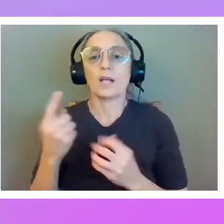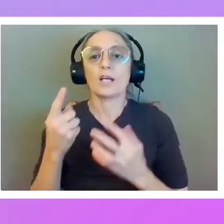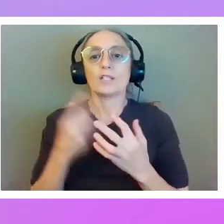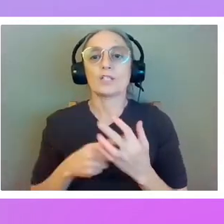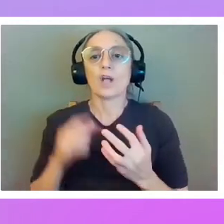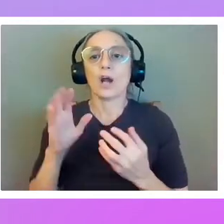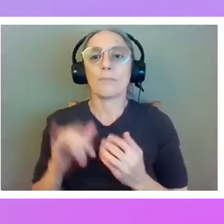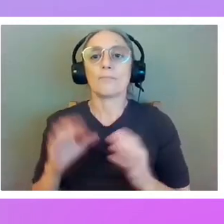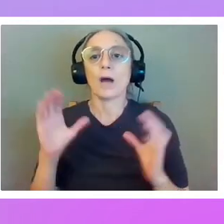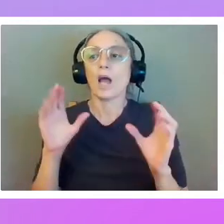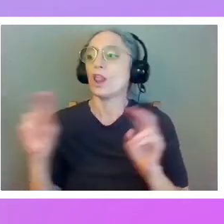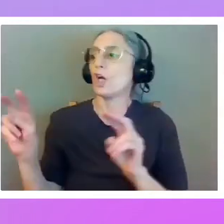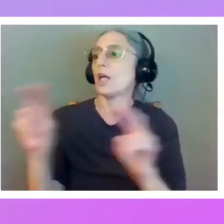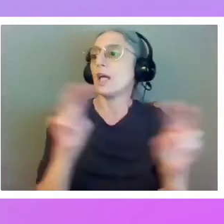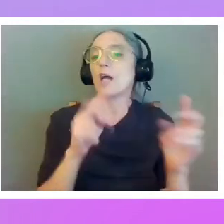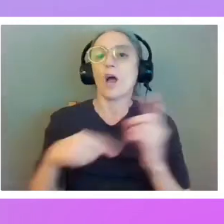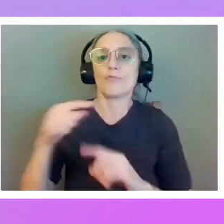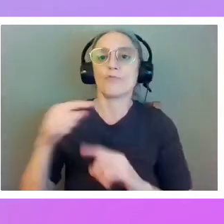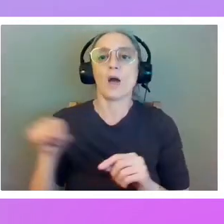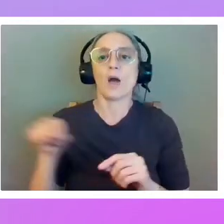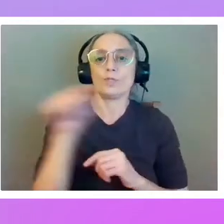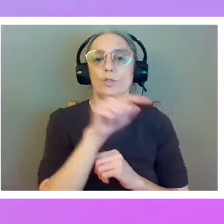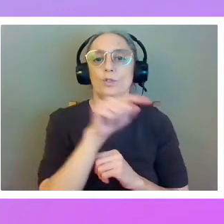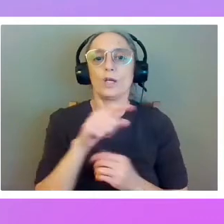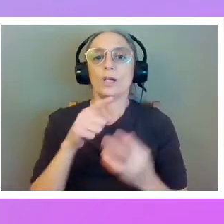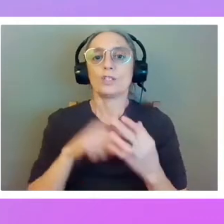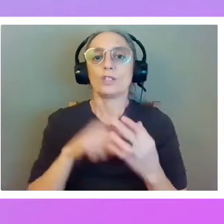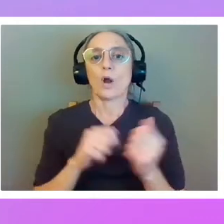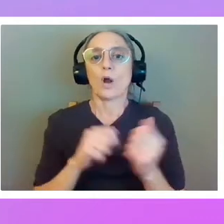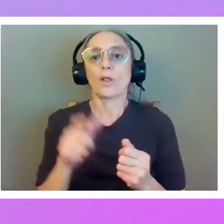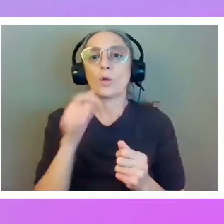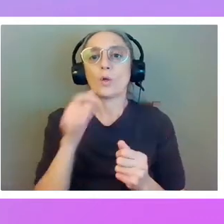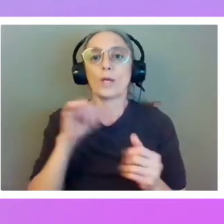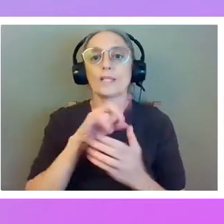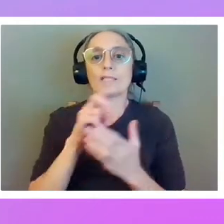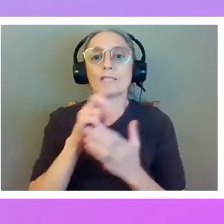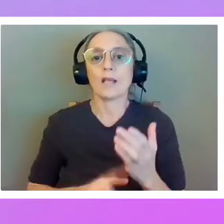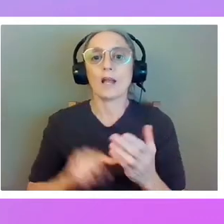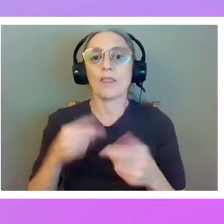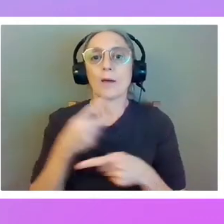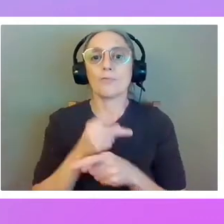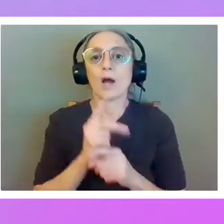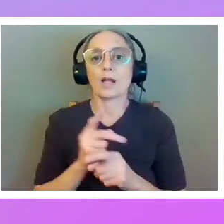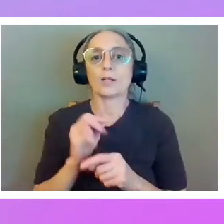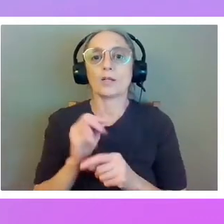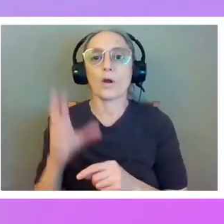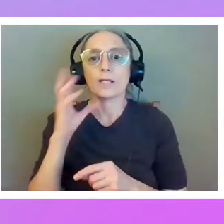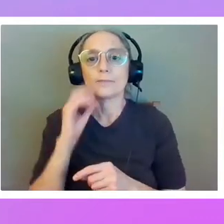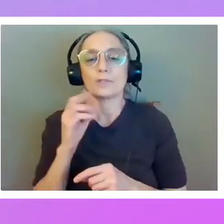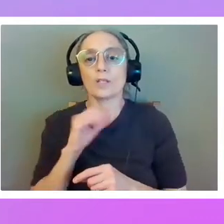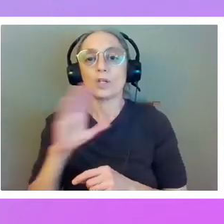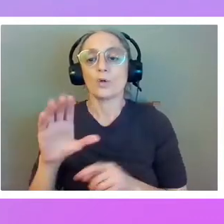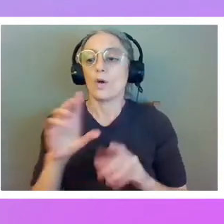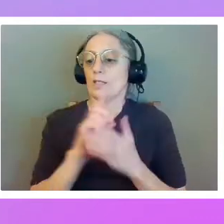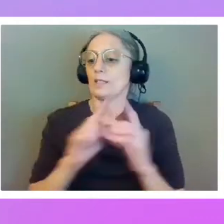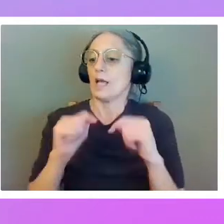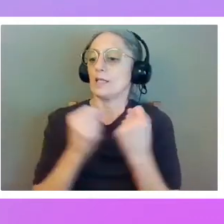and consider who is designing the product or experience. Does your design team reflect a diverse talent pool